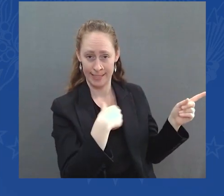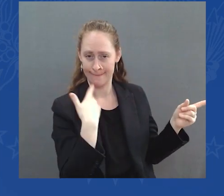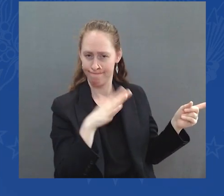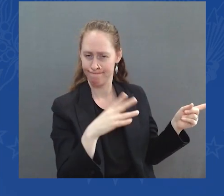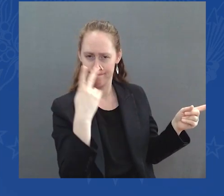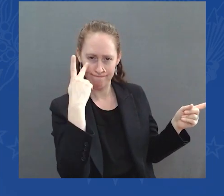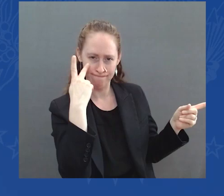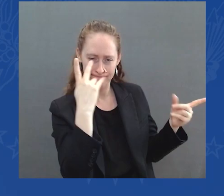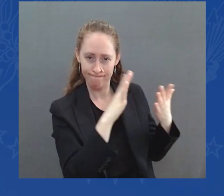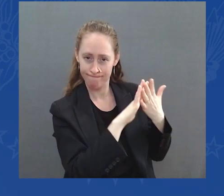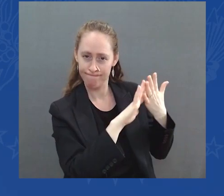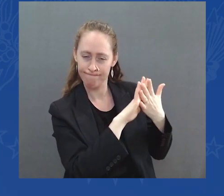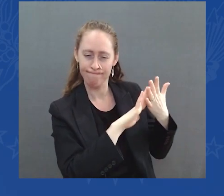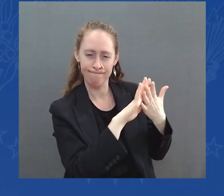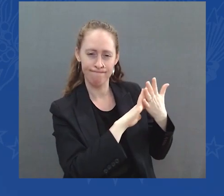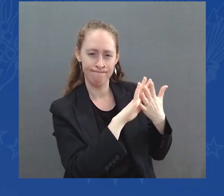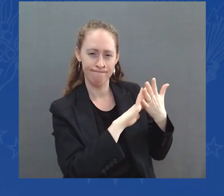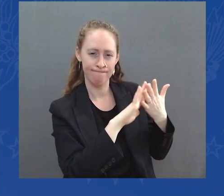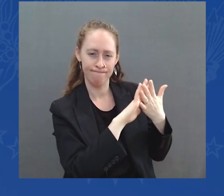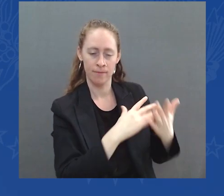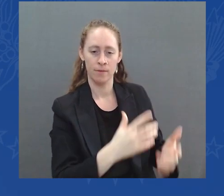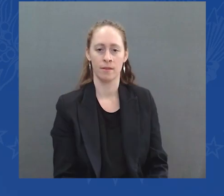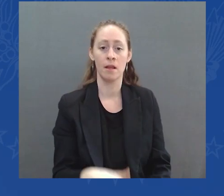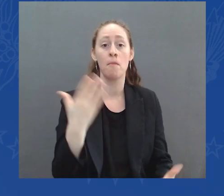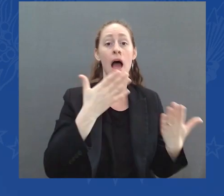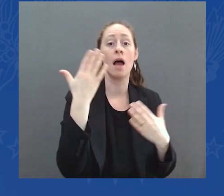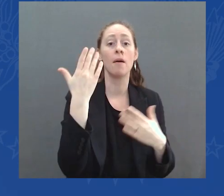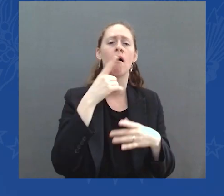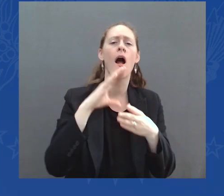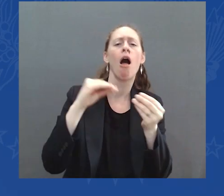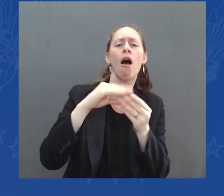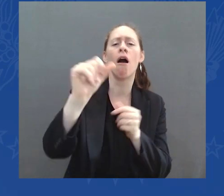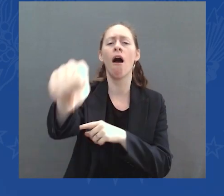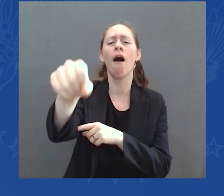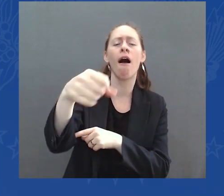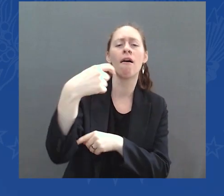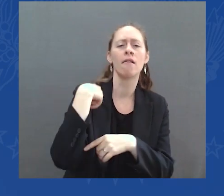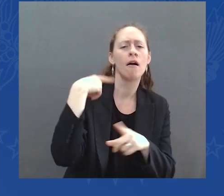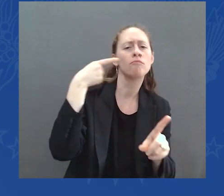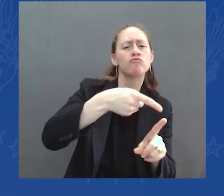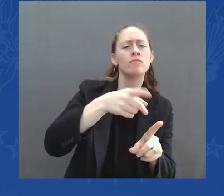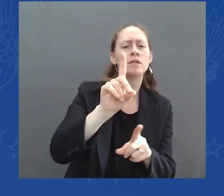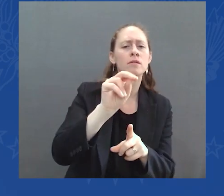and I'm not worried about the rest of the country." I'm a skeptic. I -- but I don't have proof that,